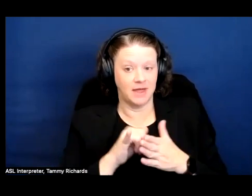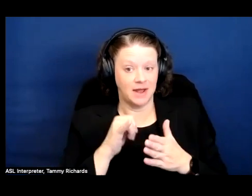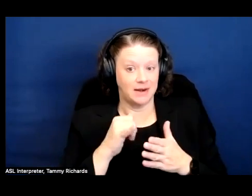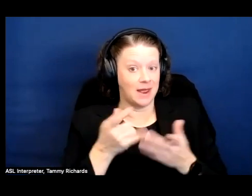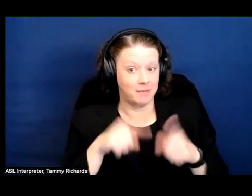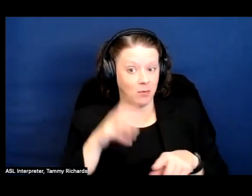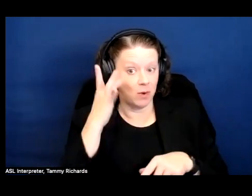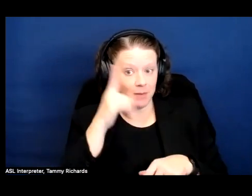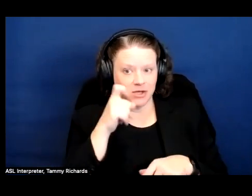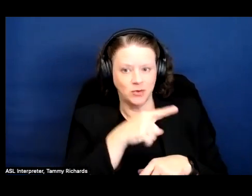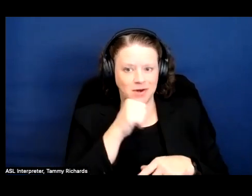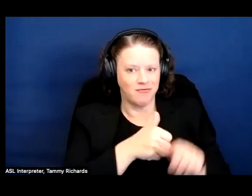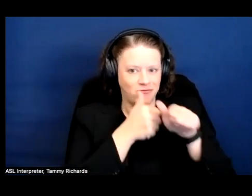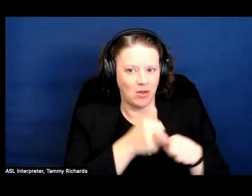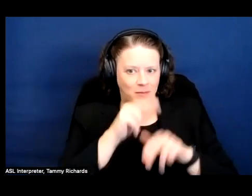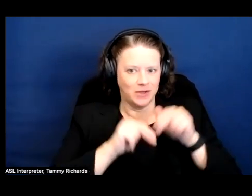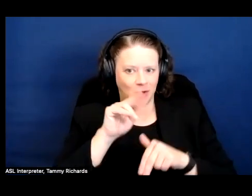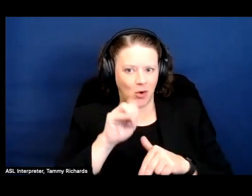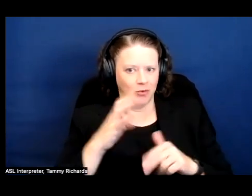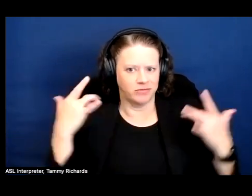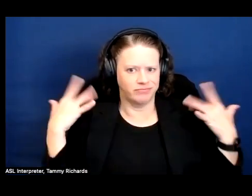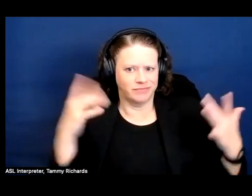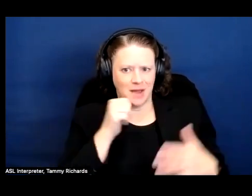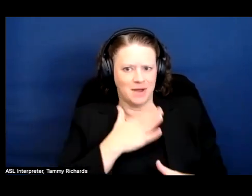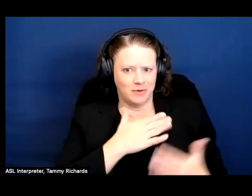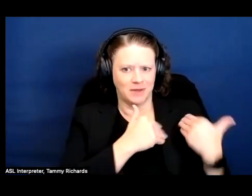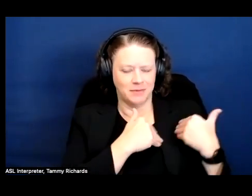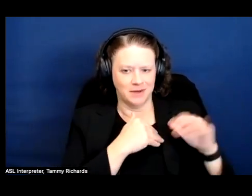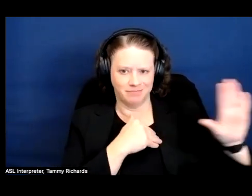or important to be aware how it might affect